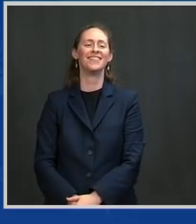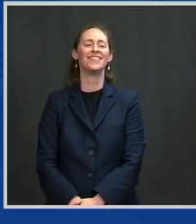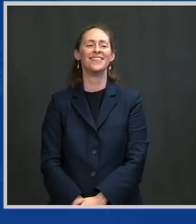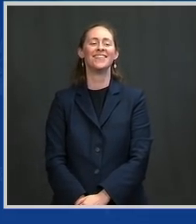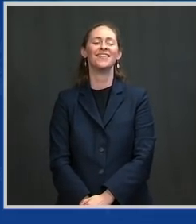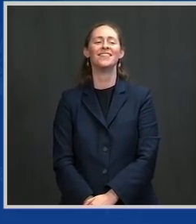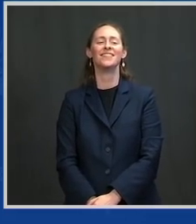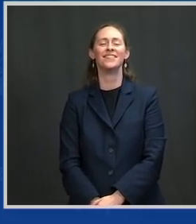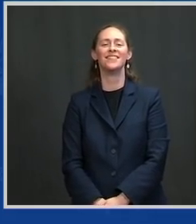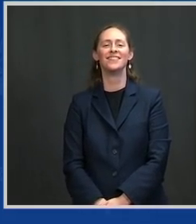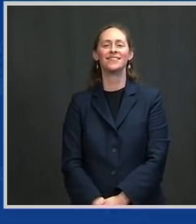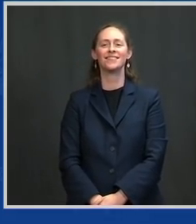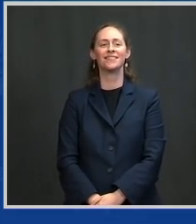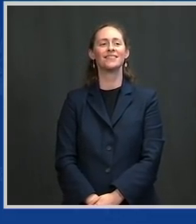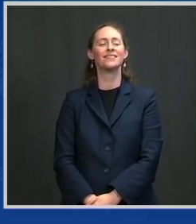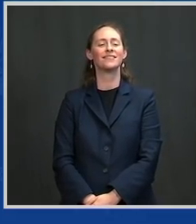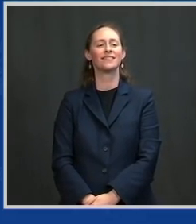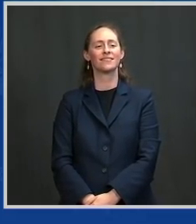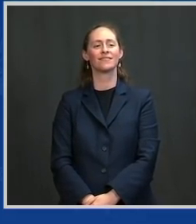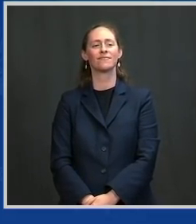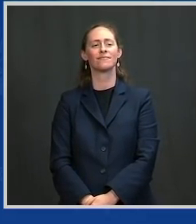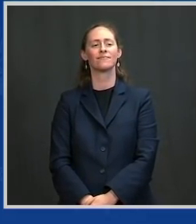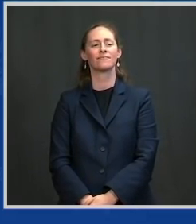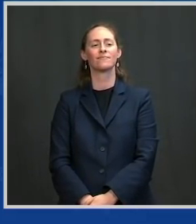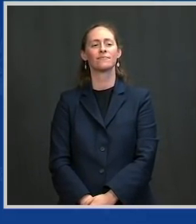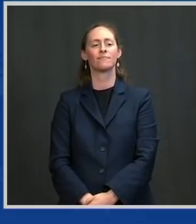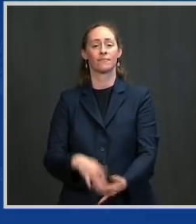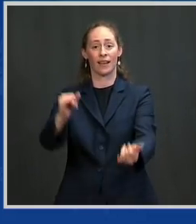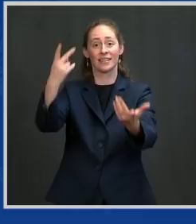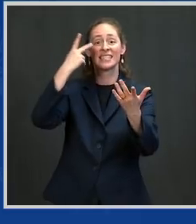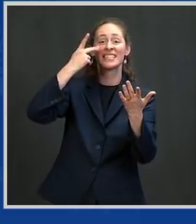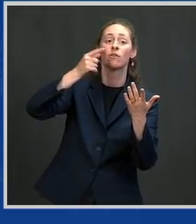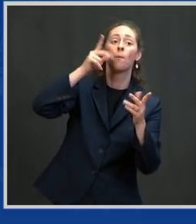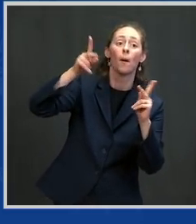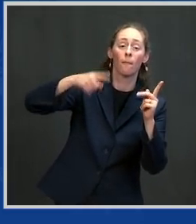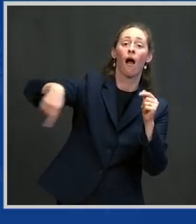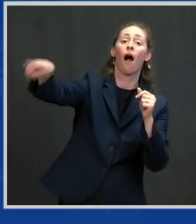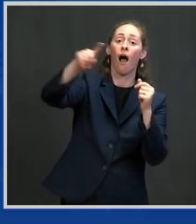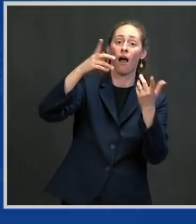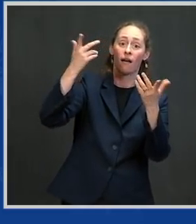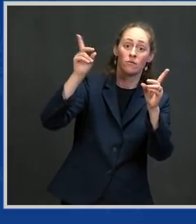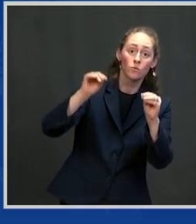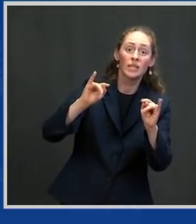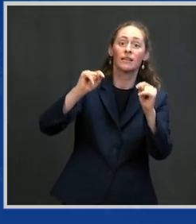and I was going to get millions of shots in people's arms, it wasn't me -- I just knew the American people.